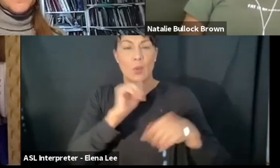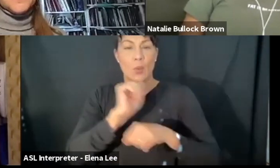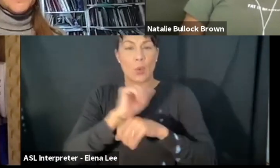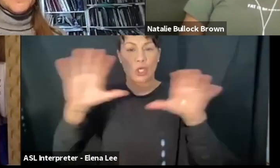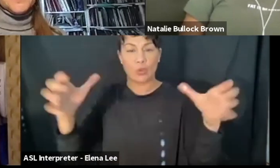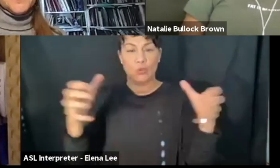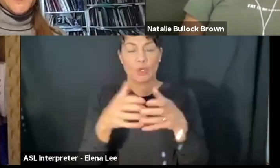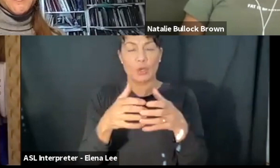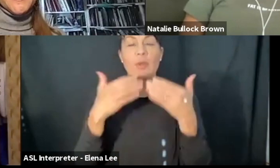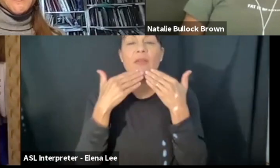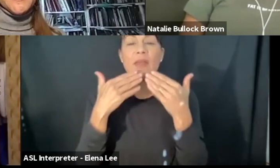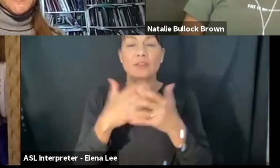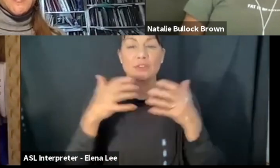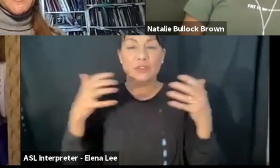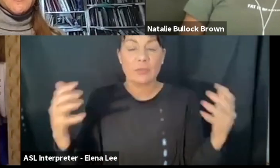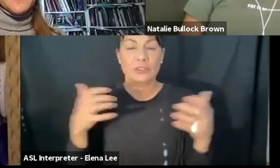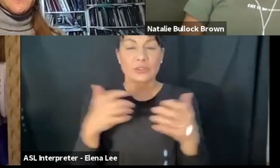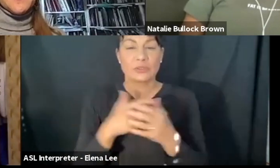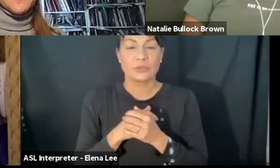Thank you all so much, and be well.